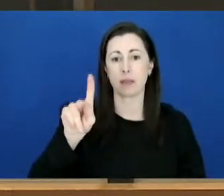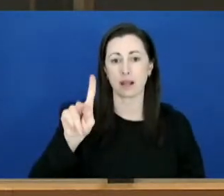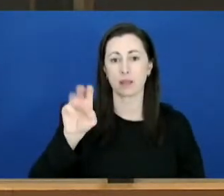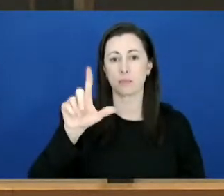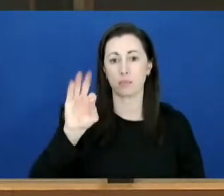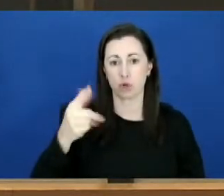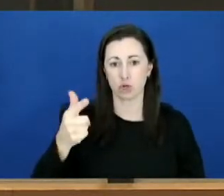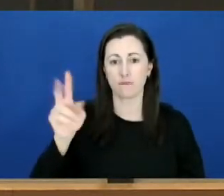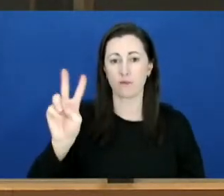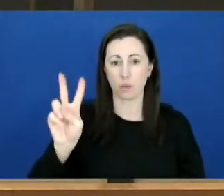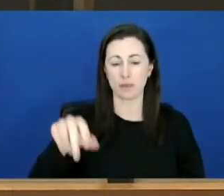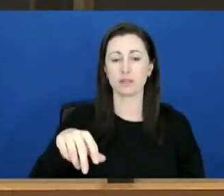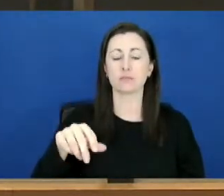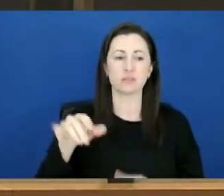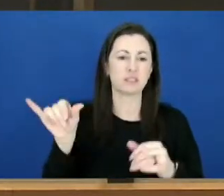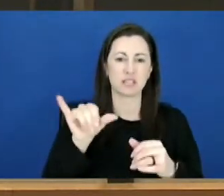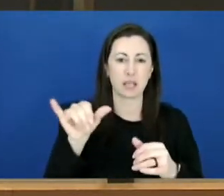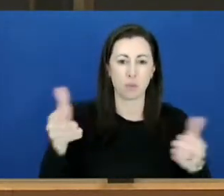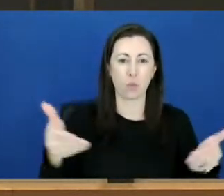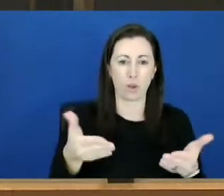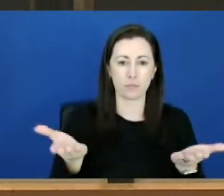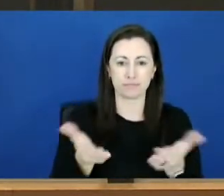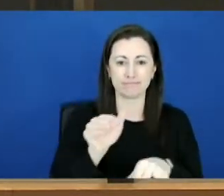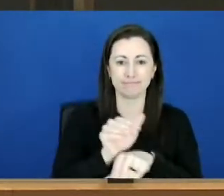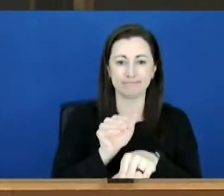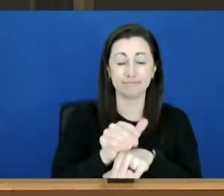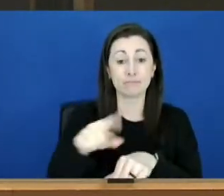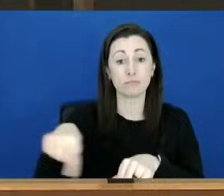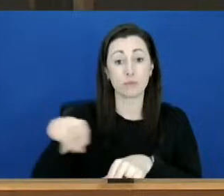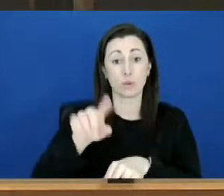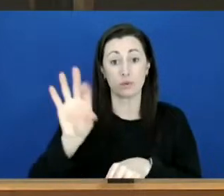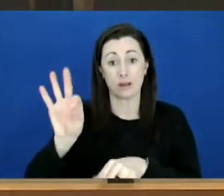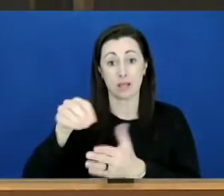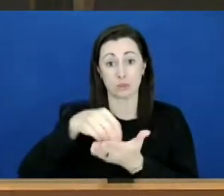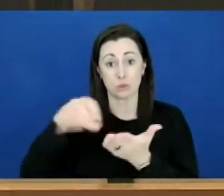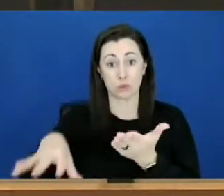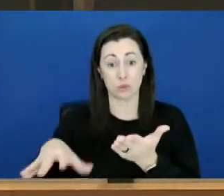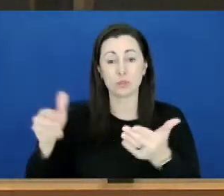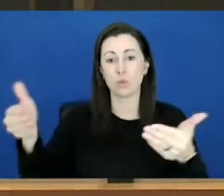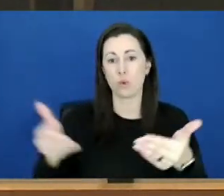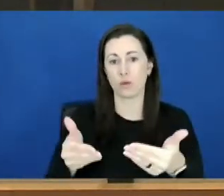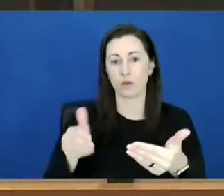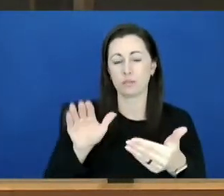OF THAT -- THE STATE OF MECKLENBURG, JUST AS THEY WERE